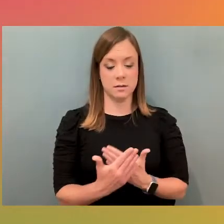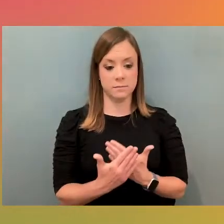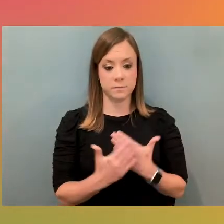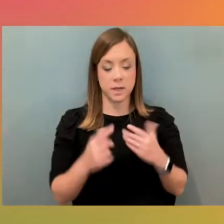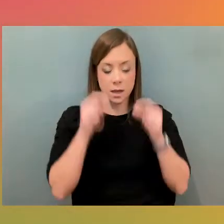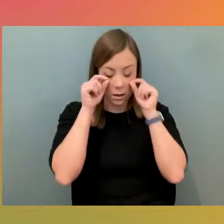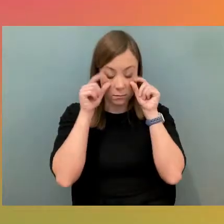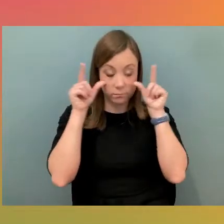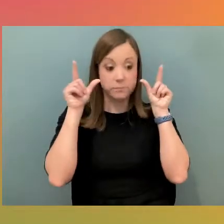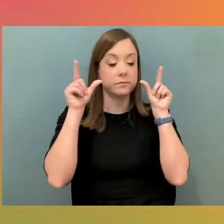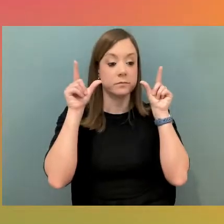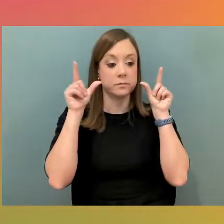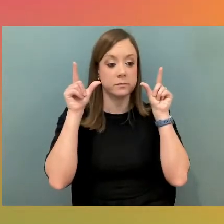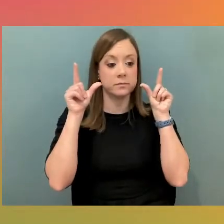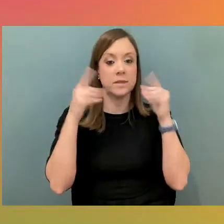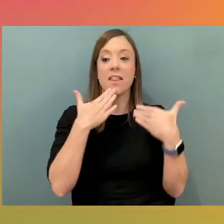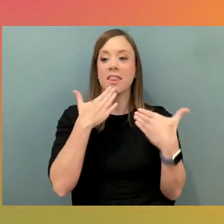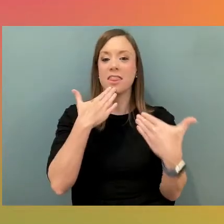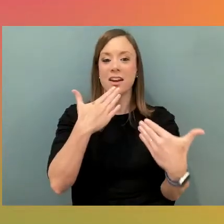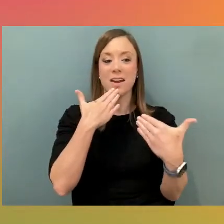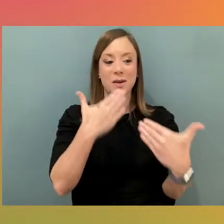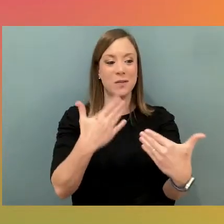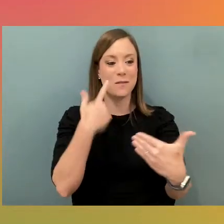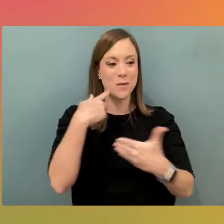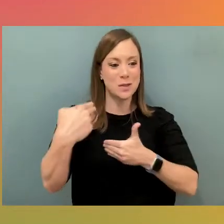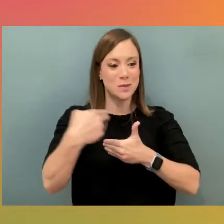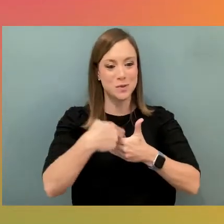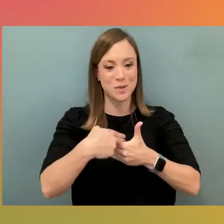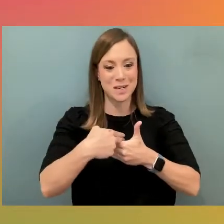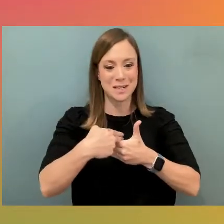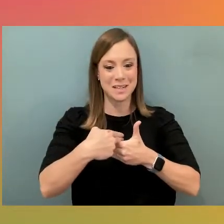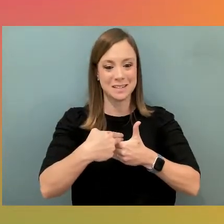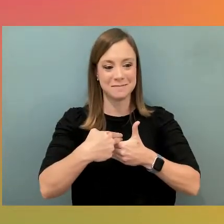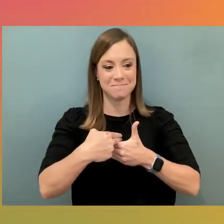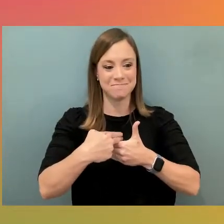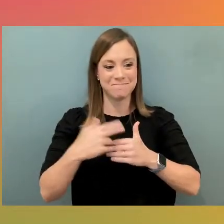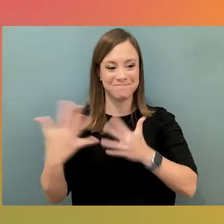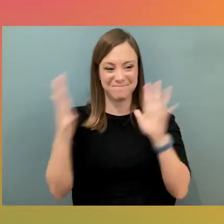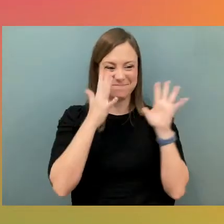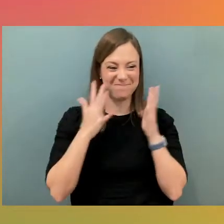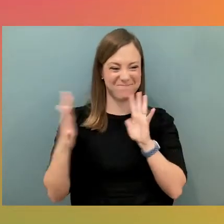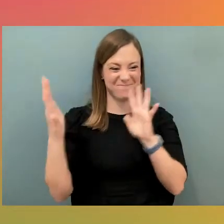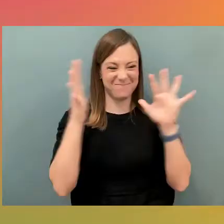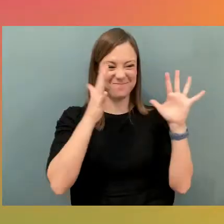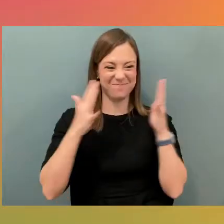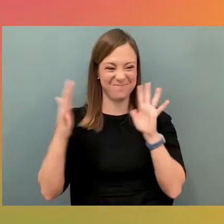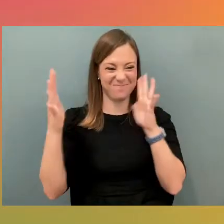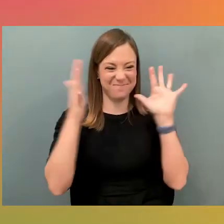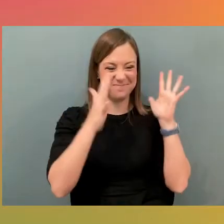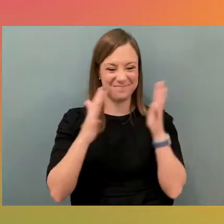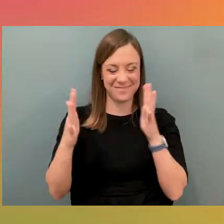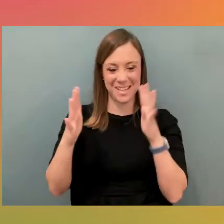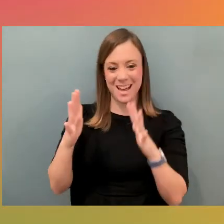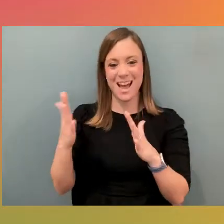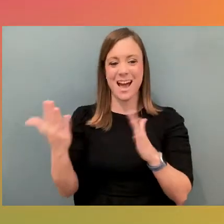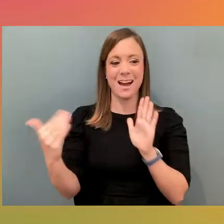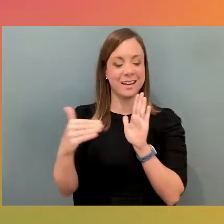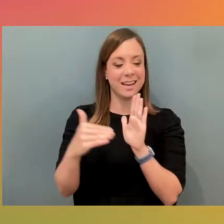OM RELEASE YOUR HANDS AND LET YOUR EYES OPEN.